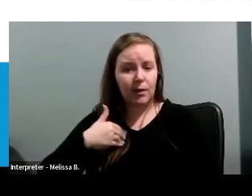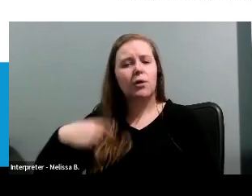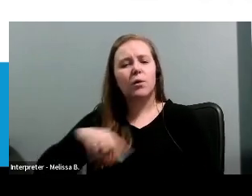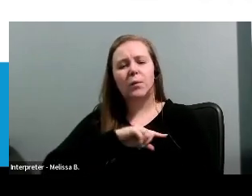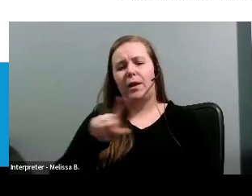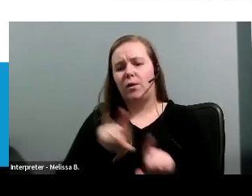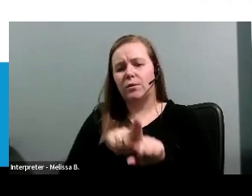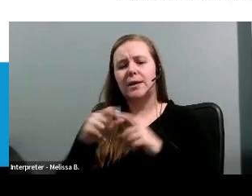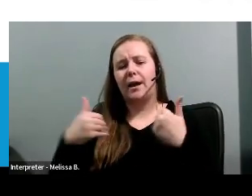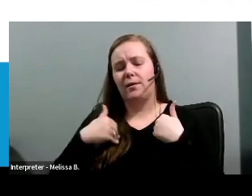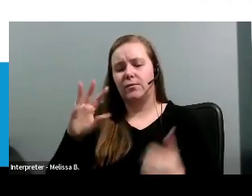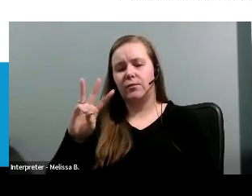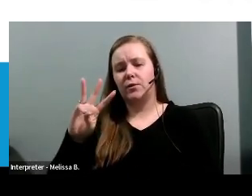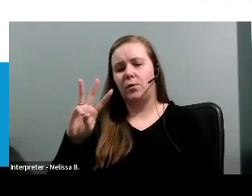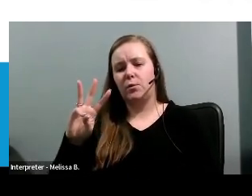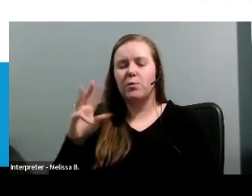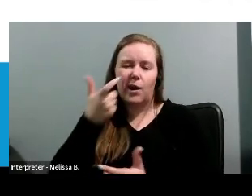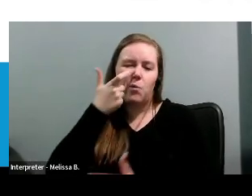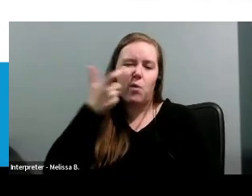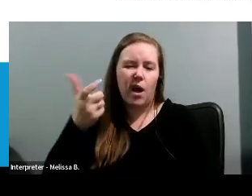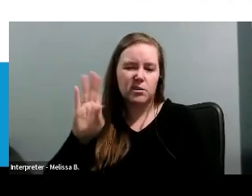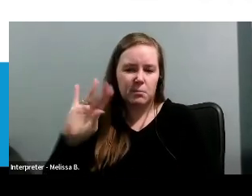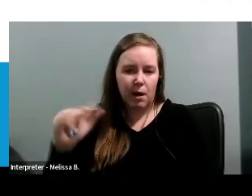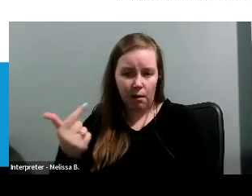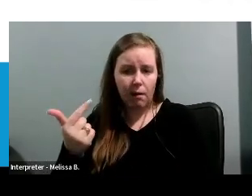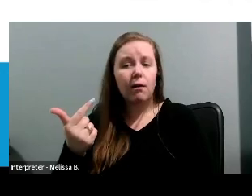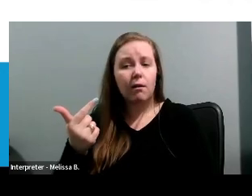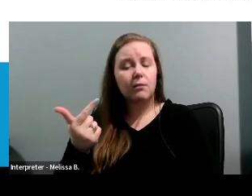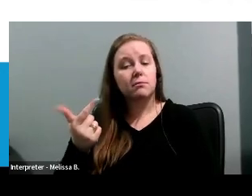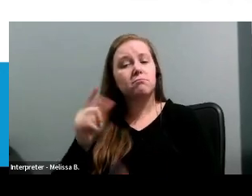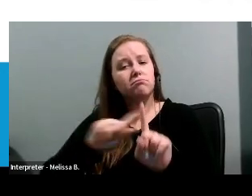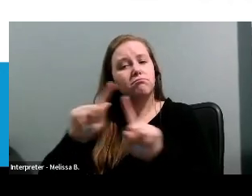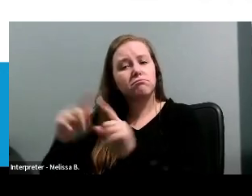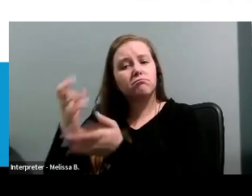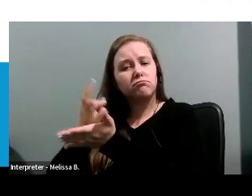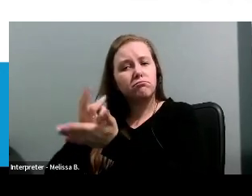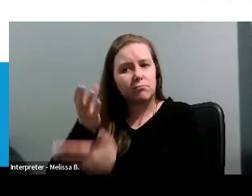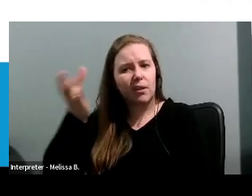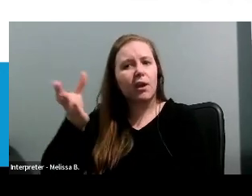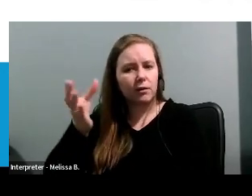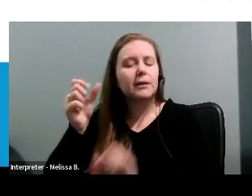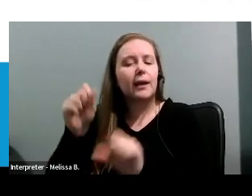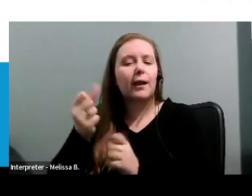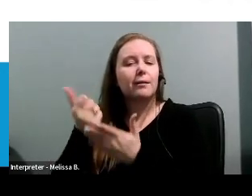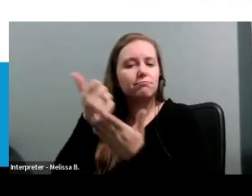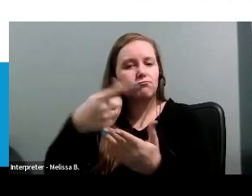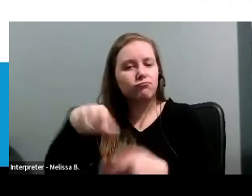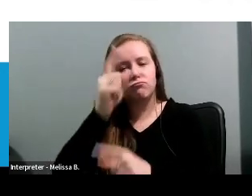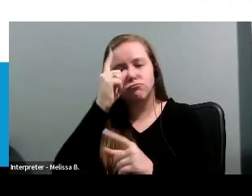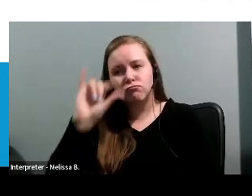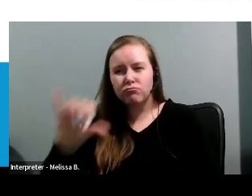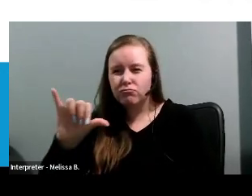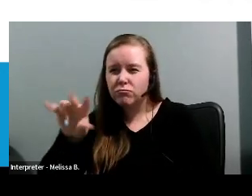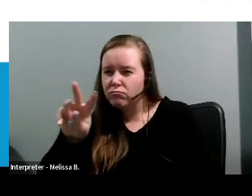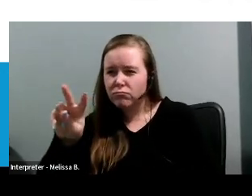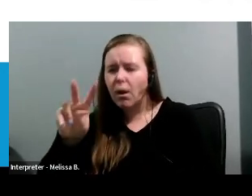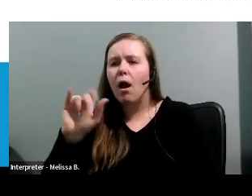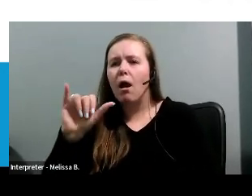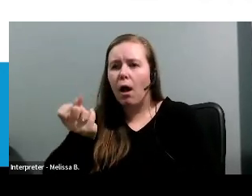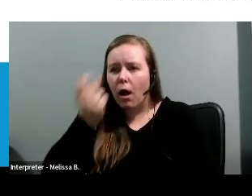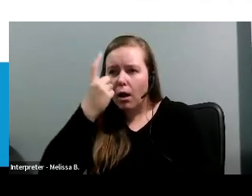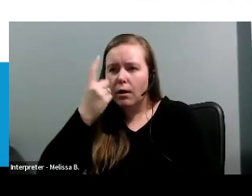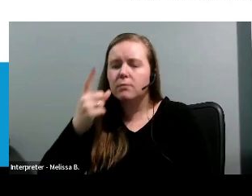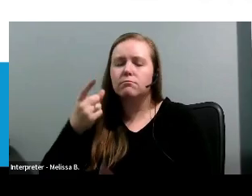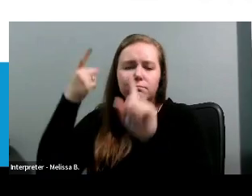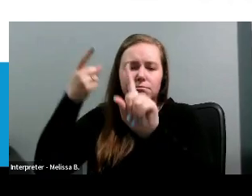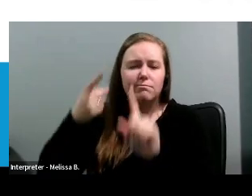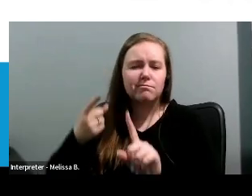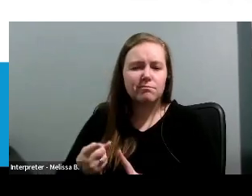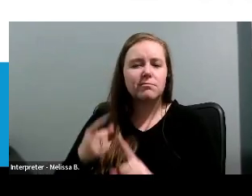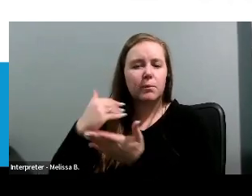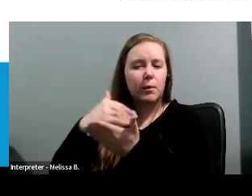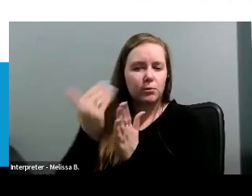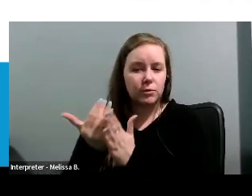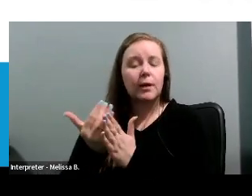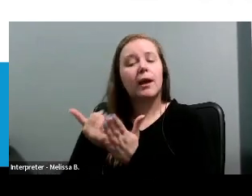Shannon Spencer (she/her): And a webpage with resources that could also help you understand the key different aspects of the budget, and can also help you as you prepare your deputation.